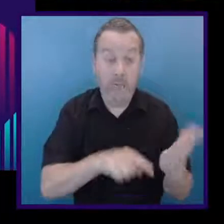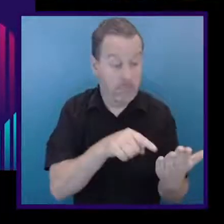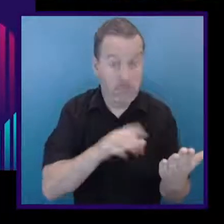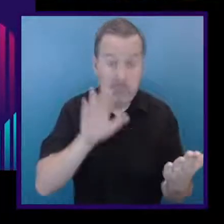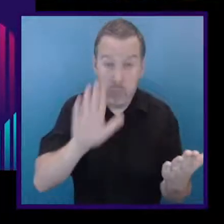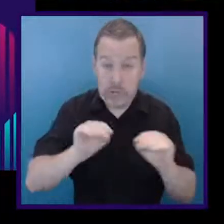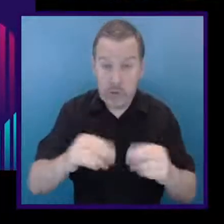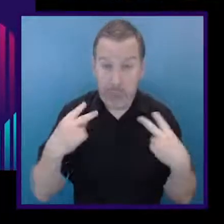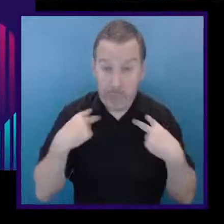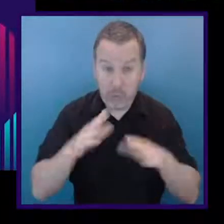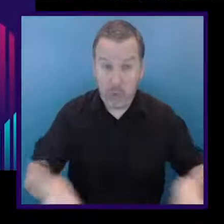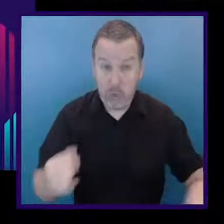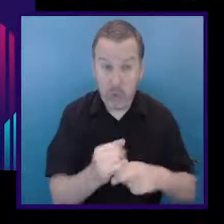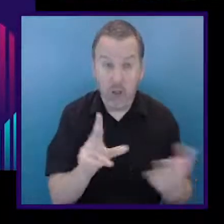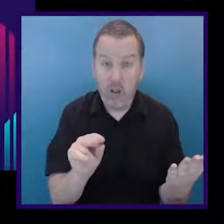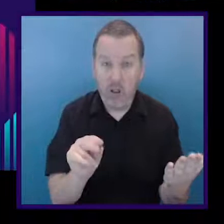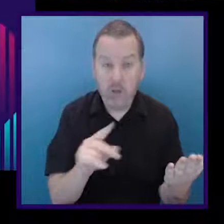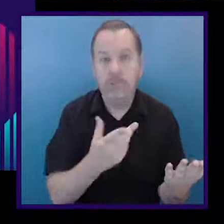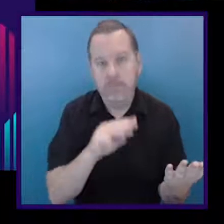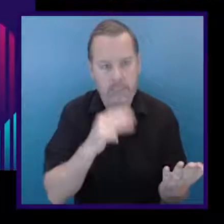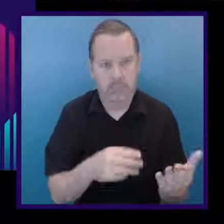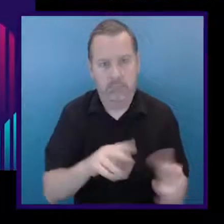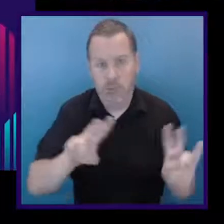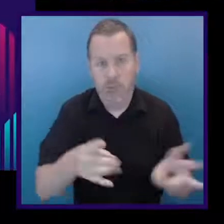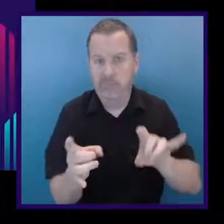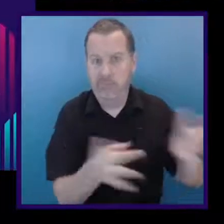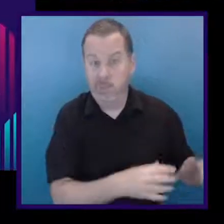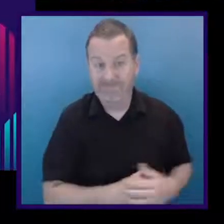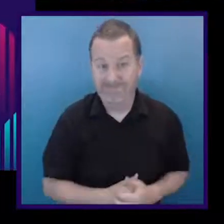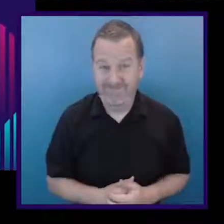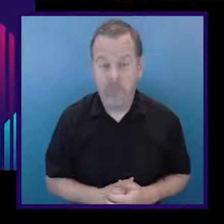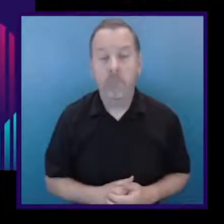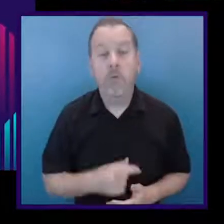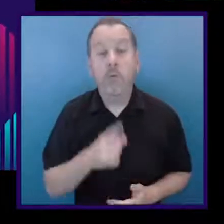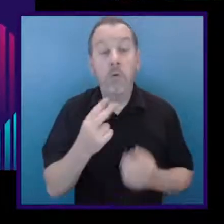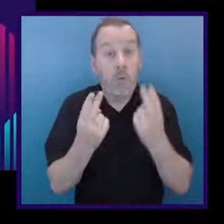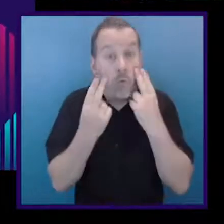We found out that even under normal circumstances, 68% of primary schools report that there are